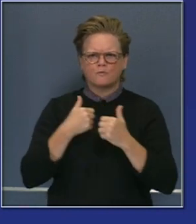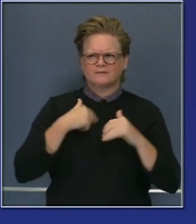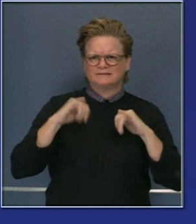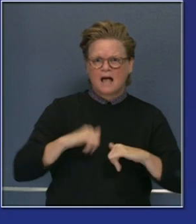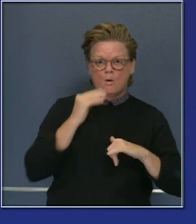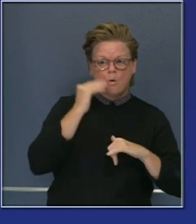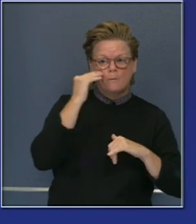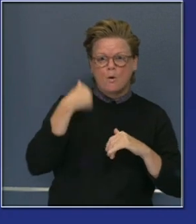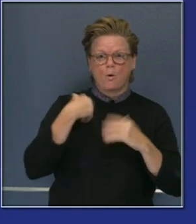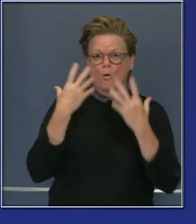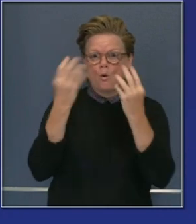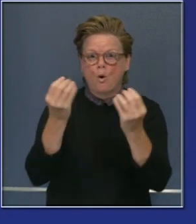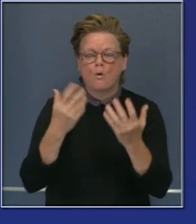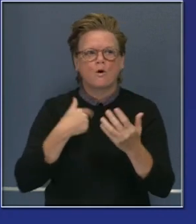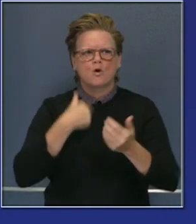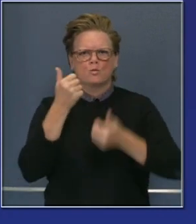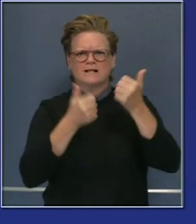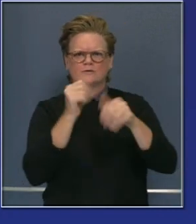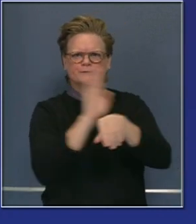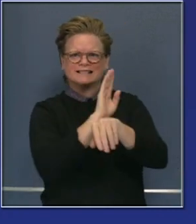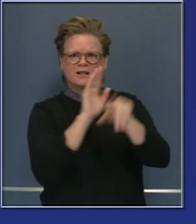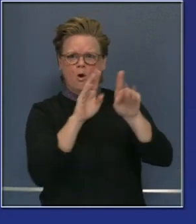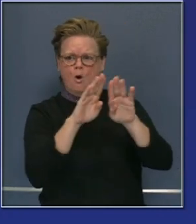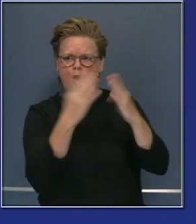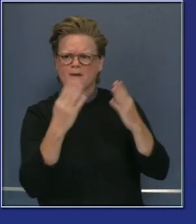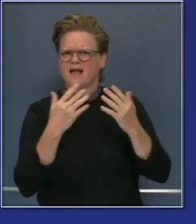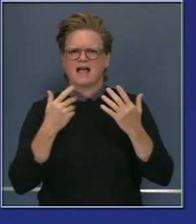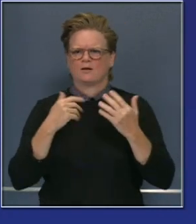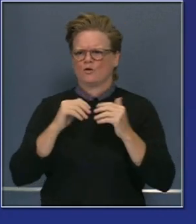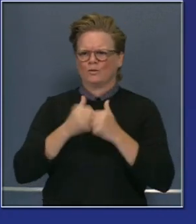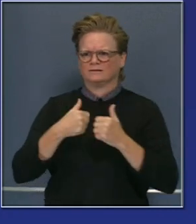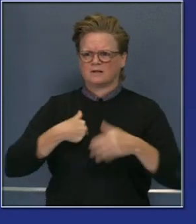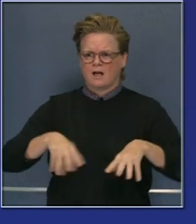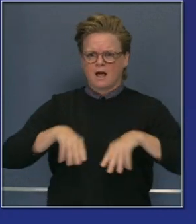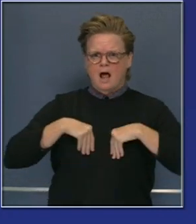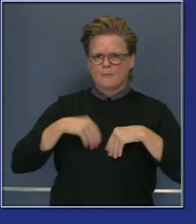TERMS OF HOW WE BEGIN TO MODIFY OR THE STAY-AT-HOME ORDER THAT